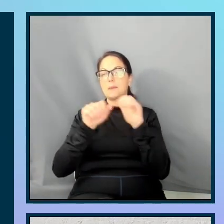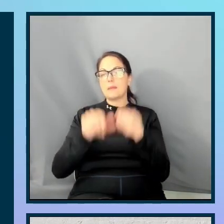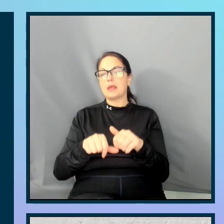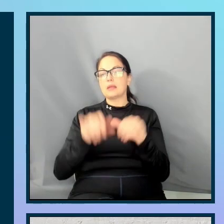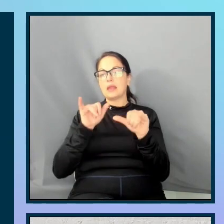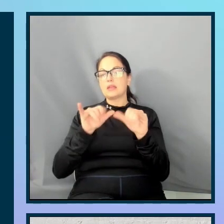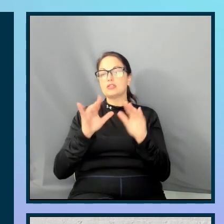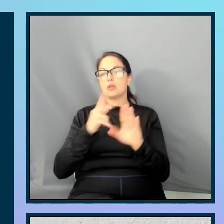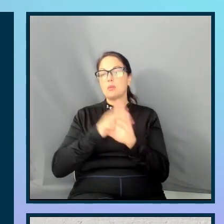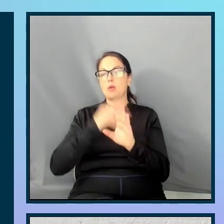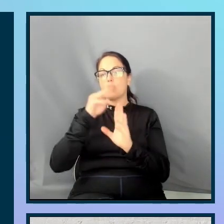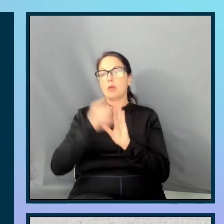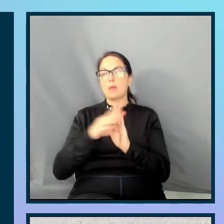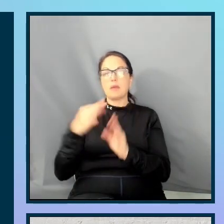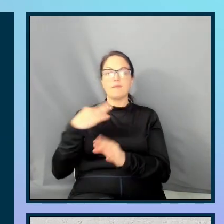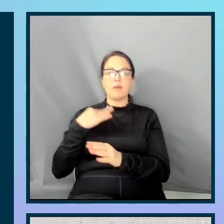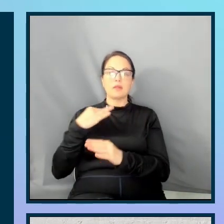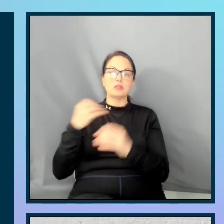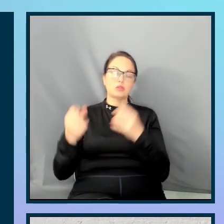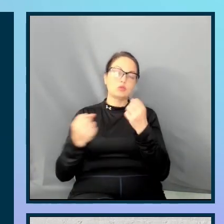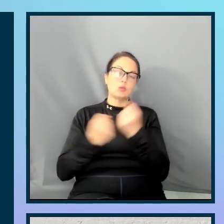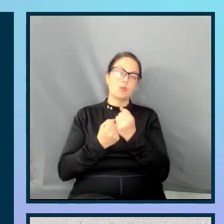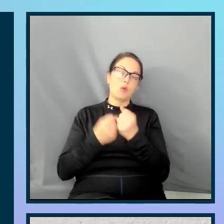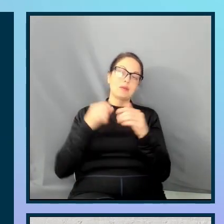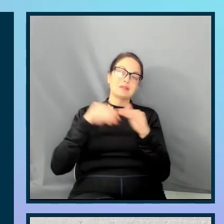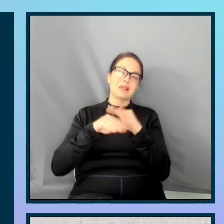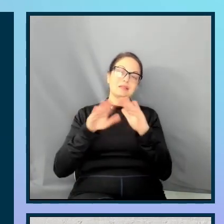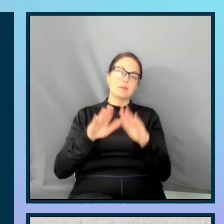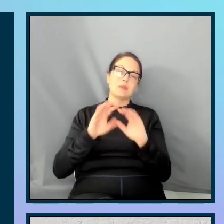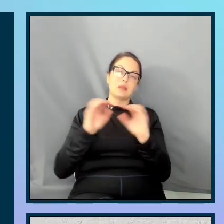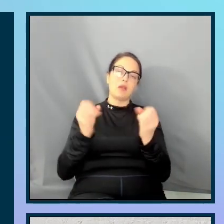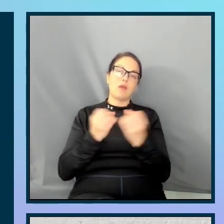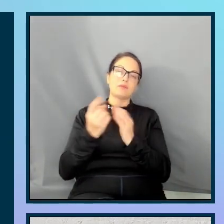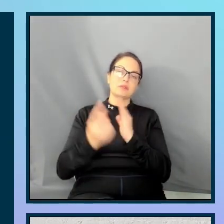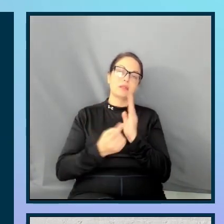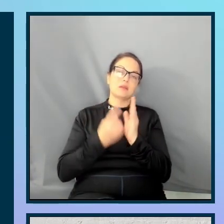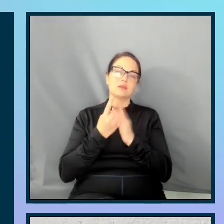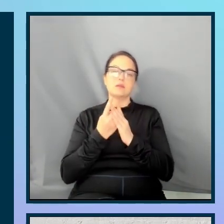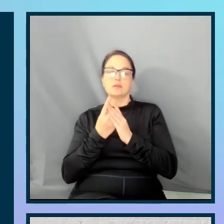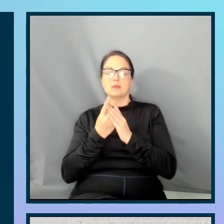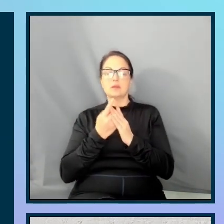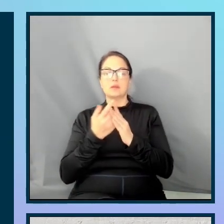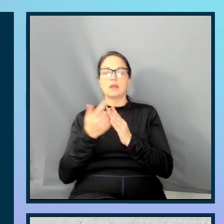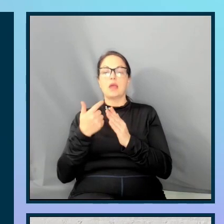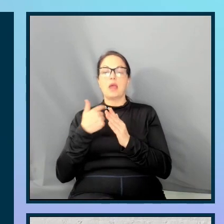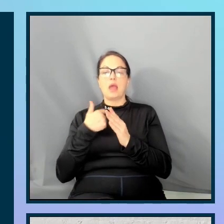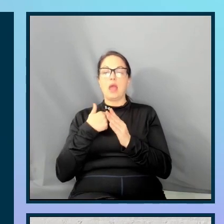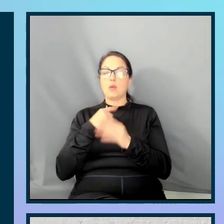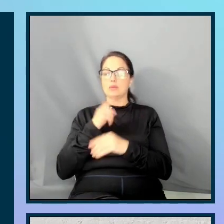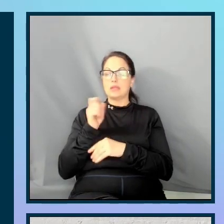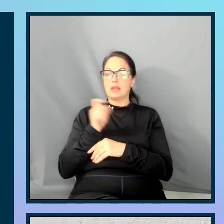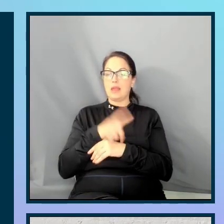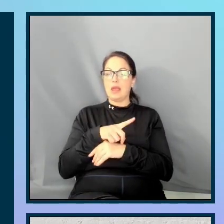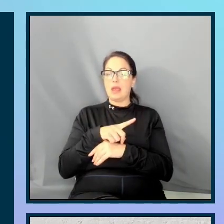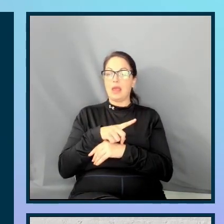and volunteered to support our accessibility office hours. I was then asked to be a local co-lead